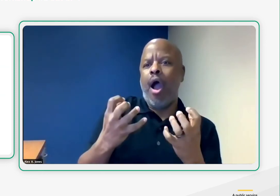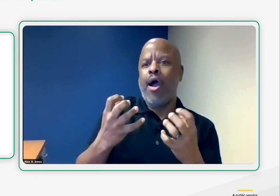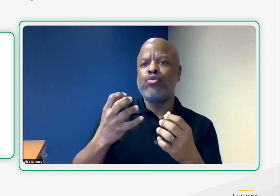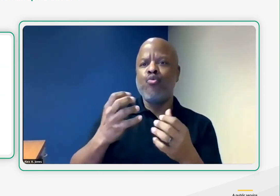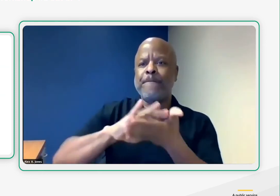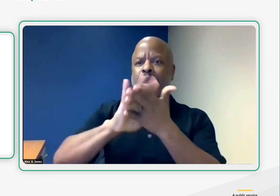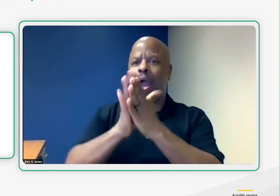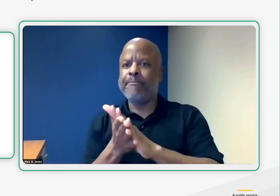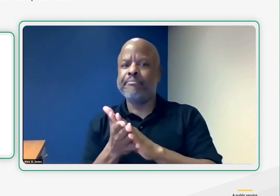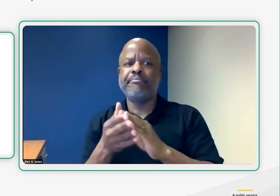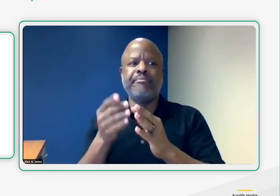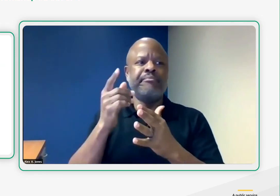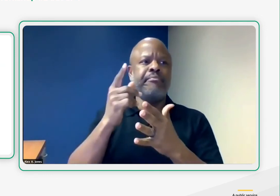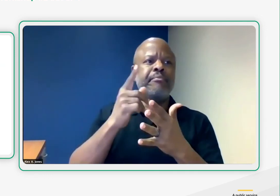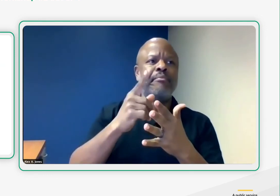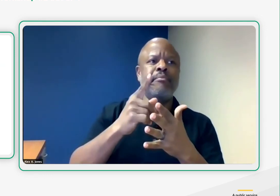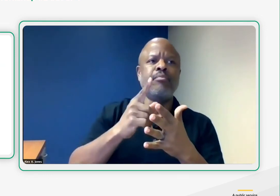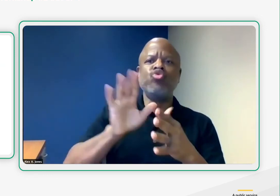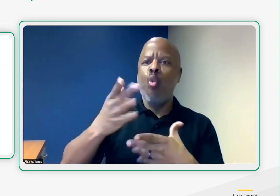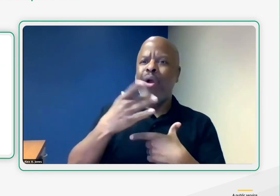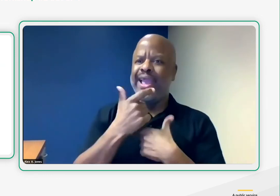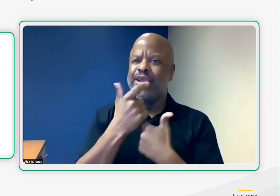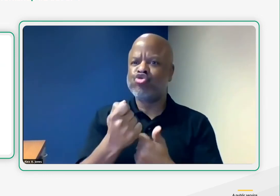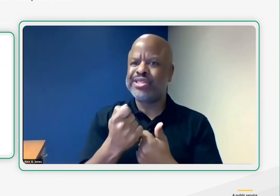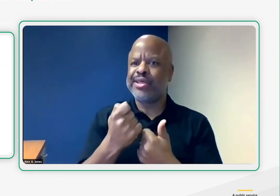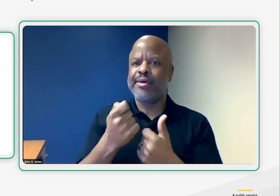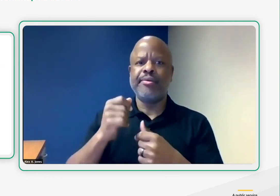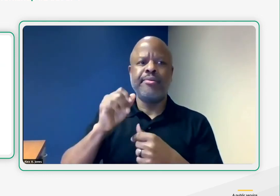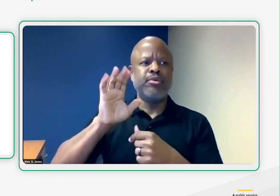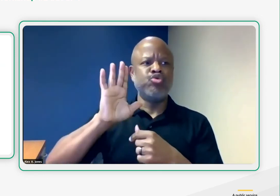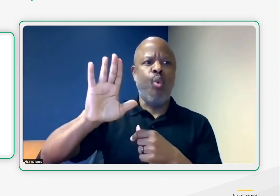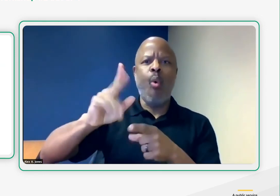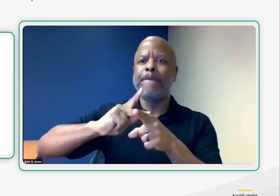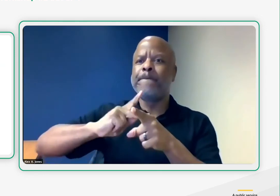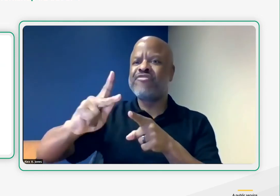It depends on what you want to become, what your wider interests are, what your professional